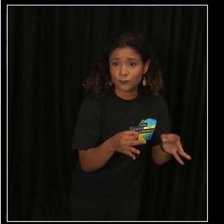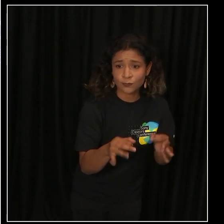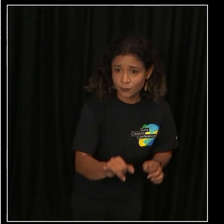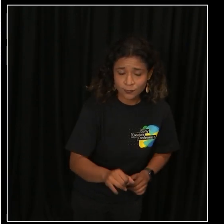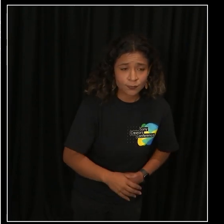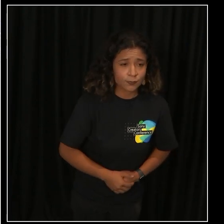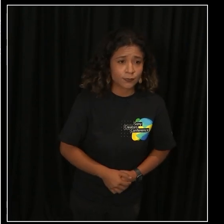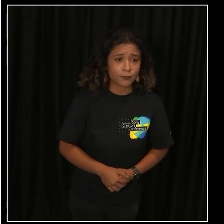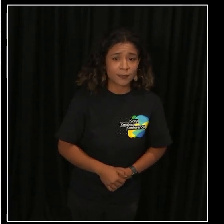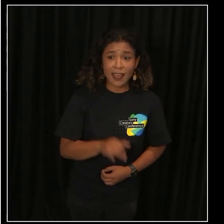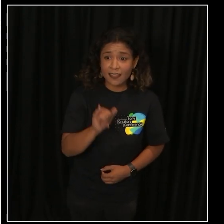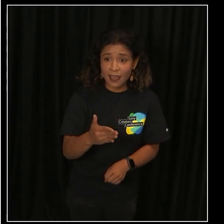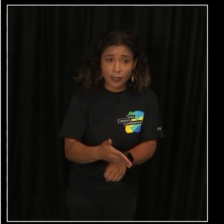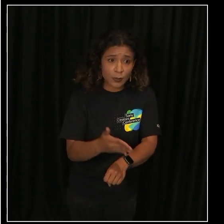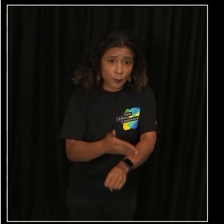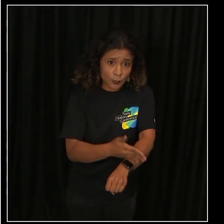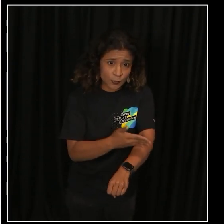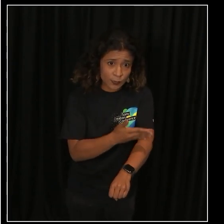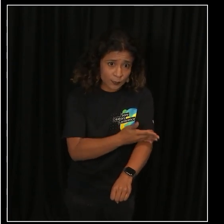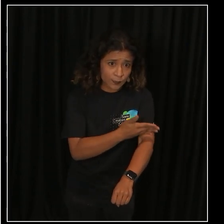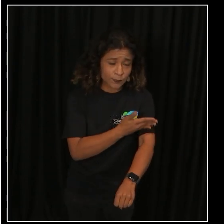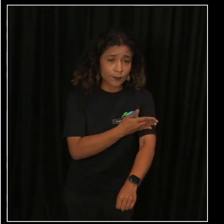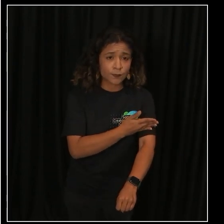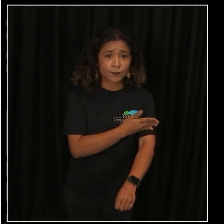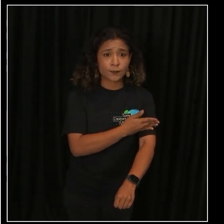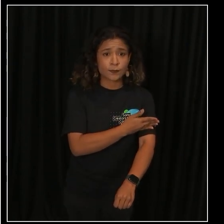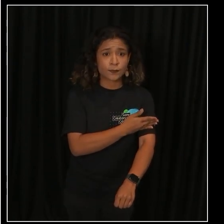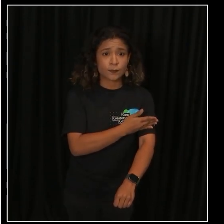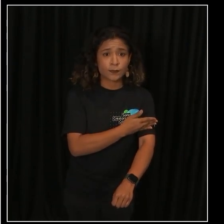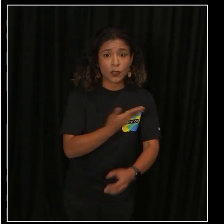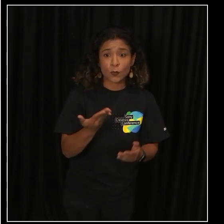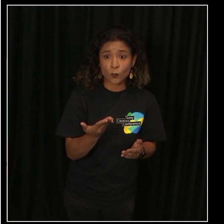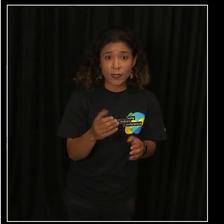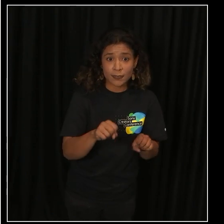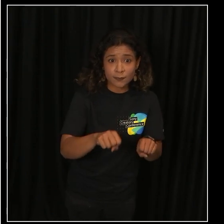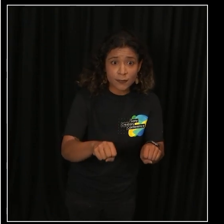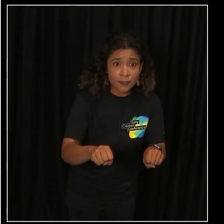This improves the edges and stabilizes the result in the temporary direction.